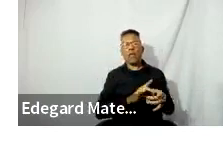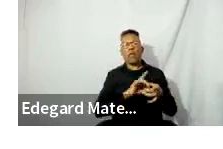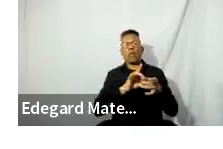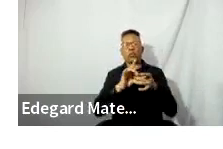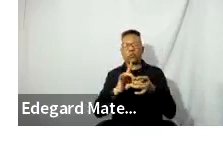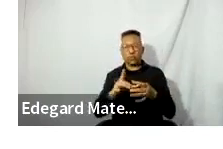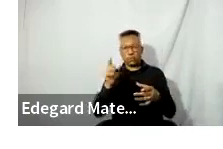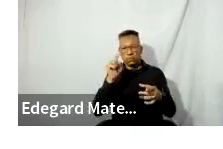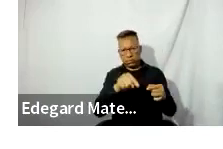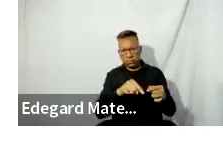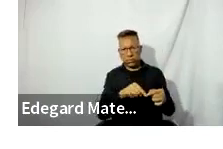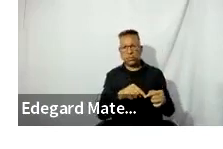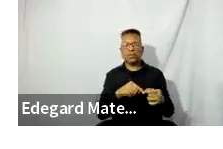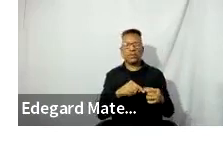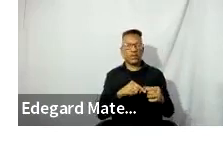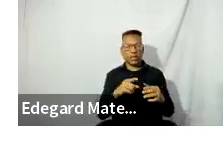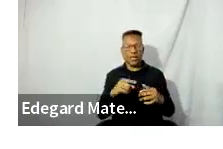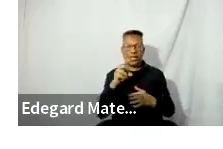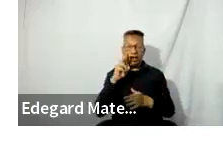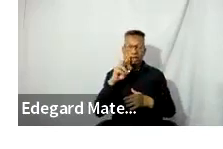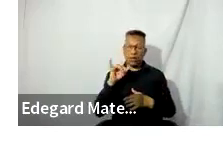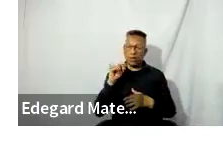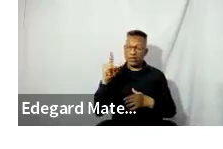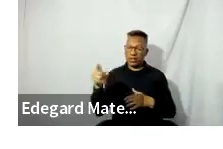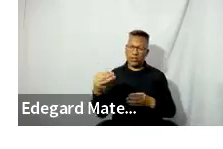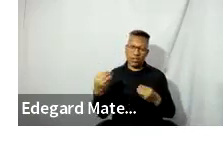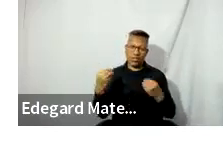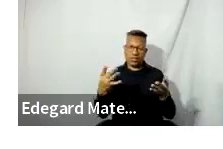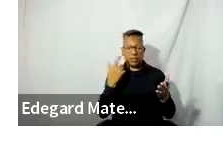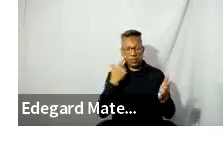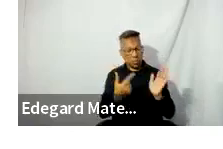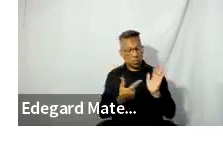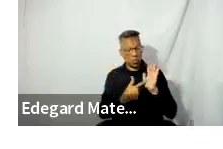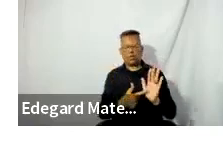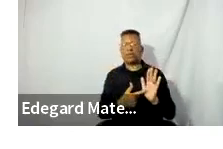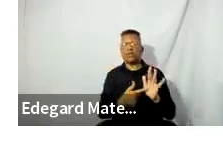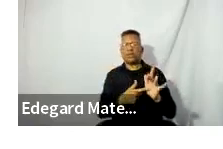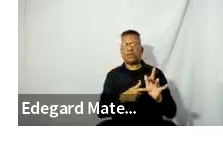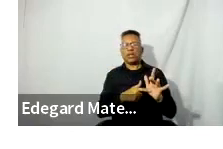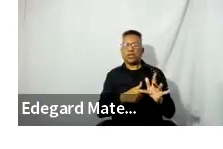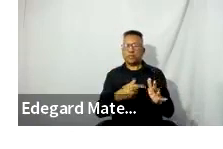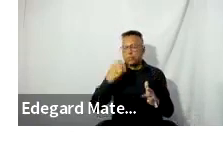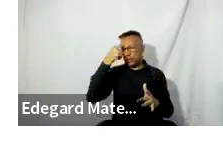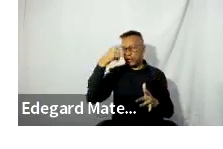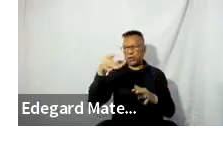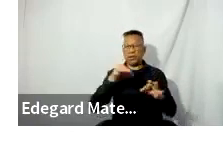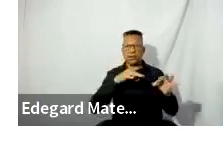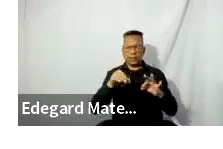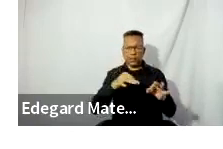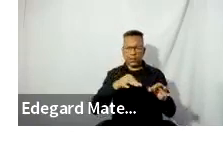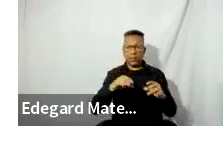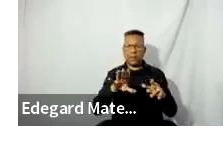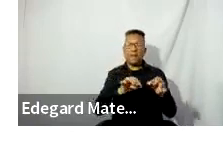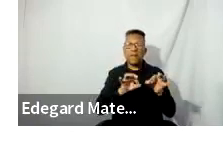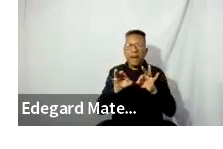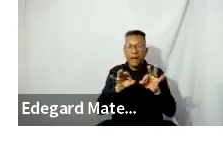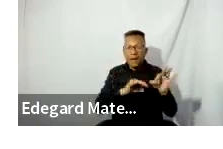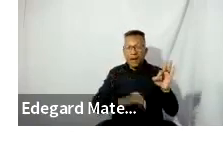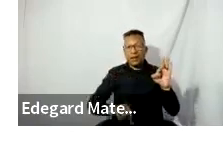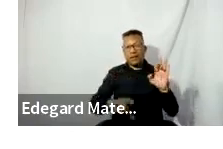we Gotki gives us the we Gotki gives us the preparatory context context. If you context. If you like, for the formula tion of of this law